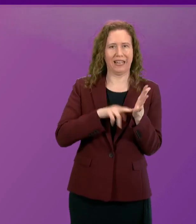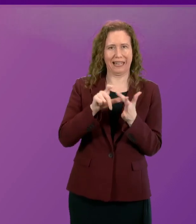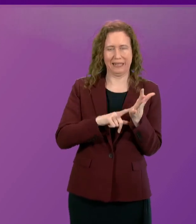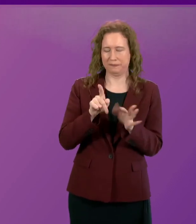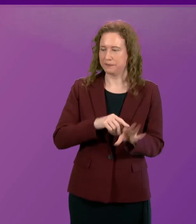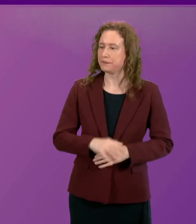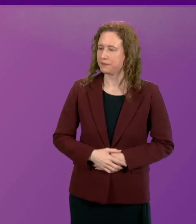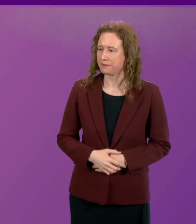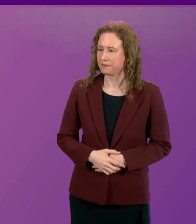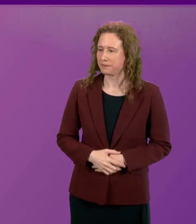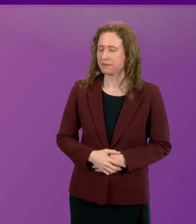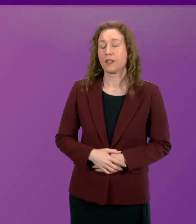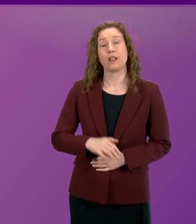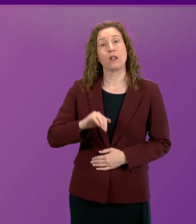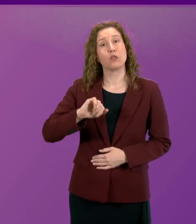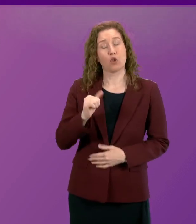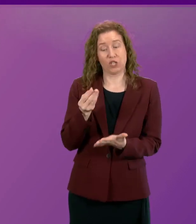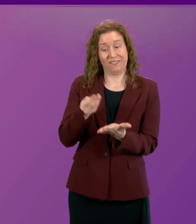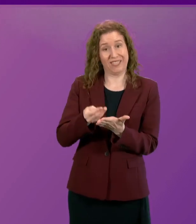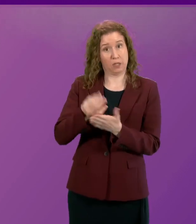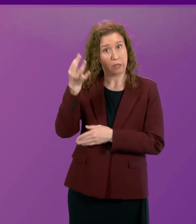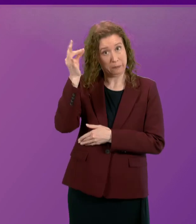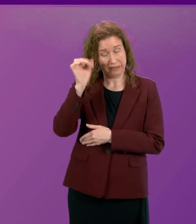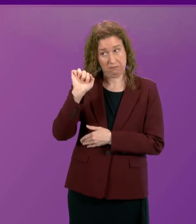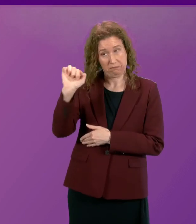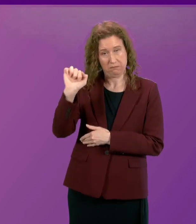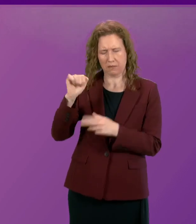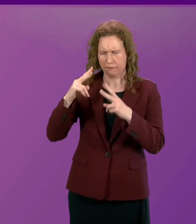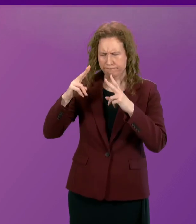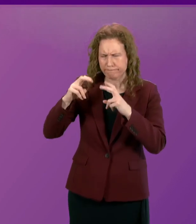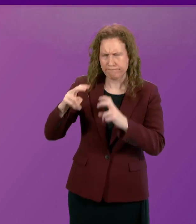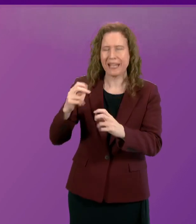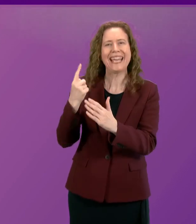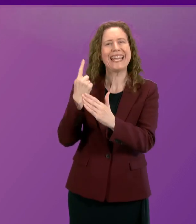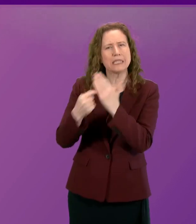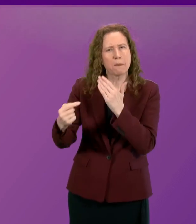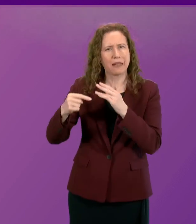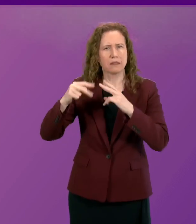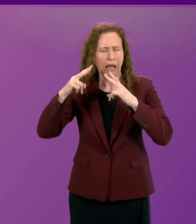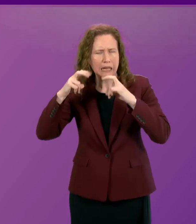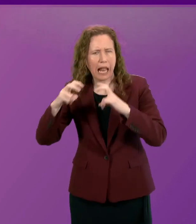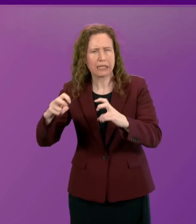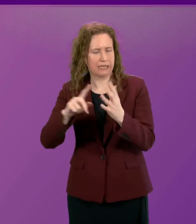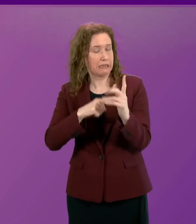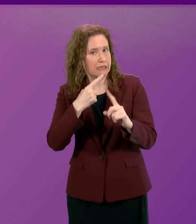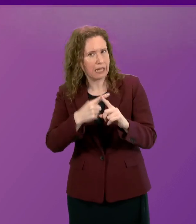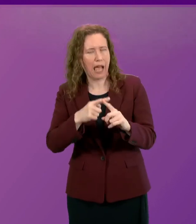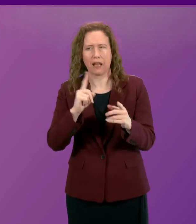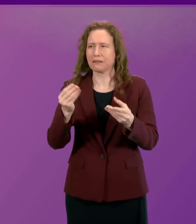The Scottish Fiscal Commission conducts rigorous and independent analysis of tax and the economy in